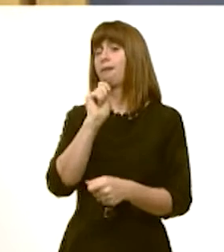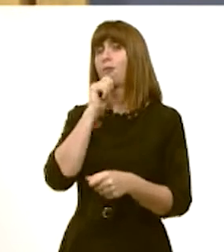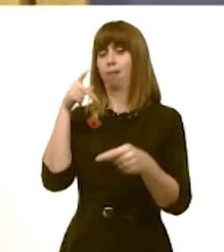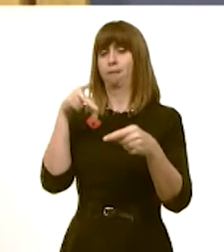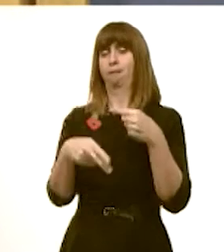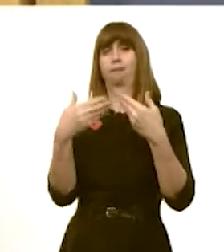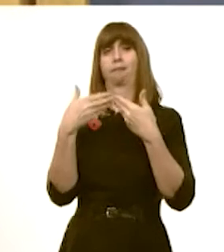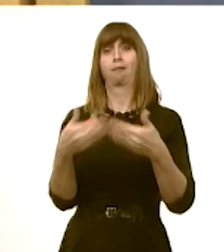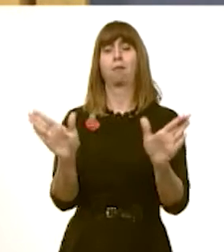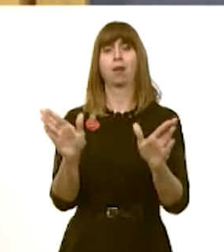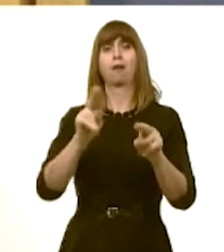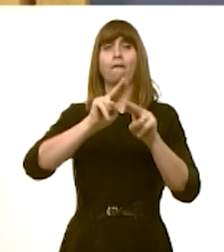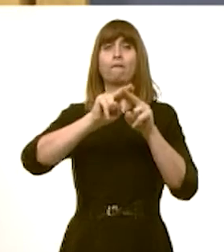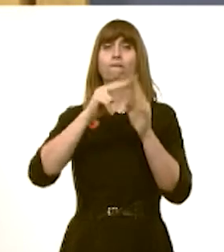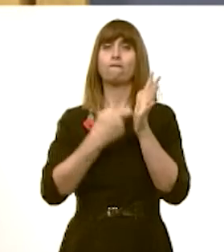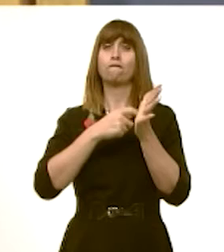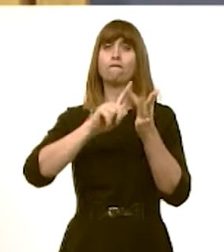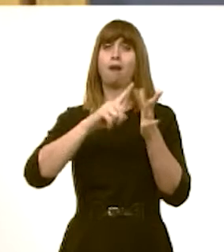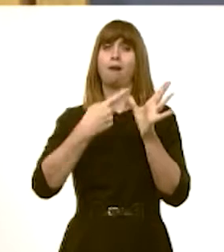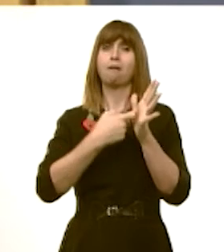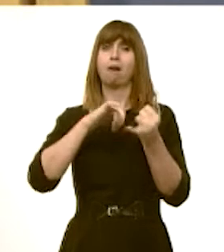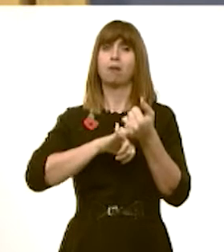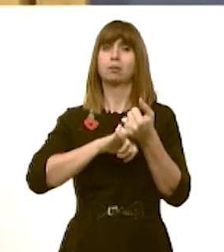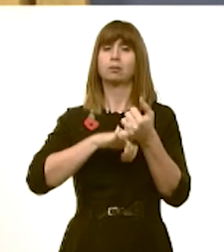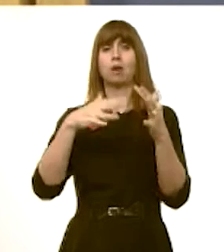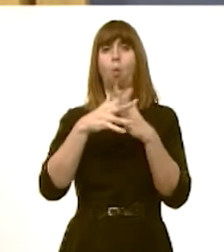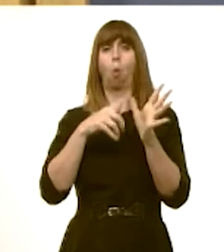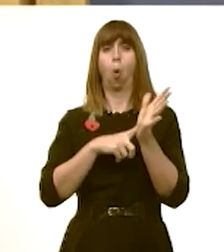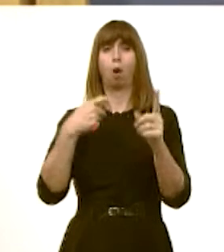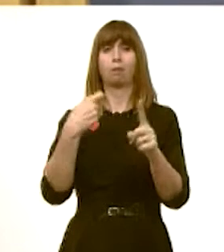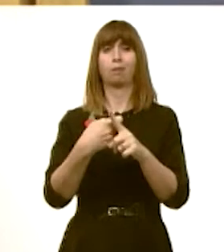Walk retail development in Newport, which is a further example of what I believe is